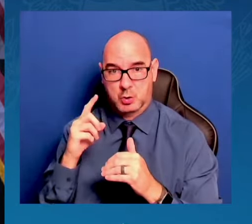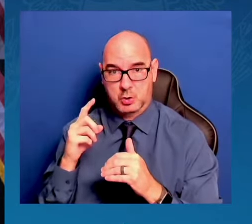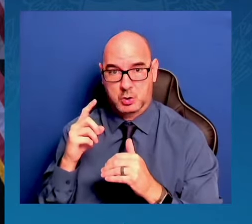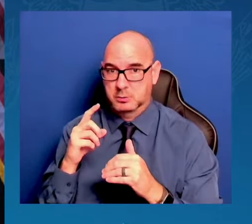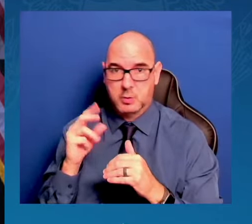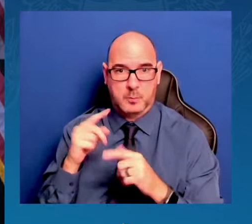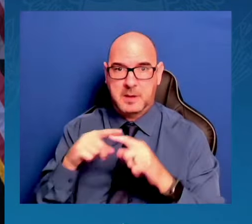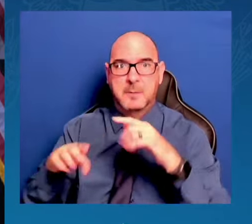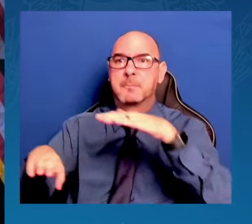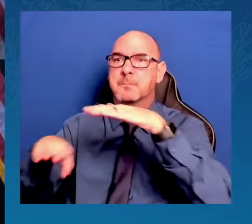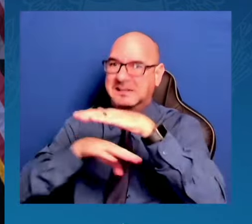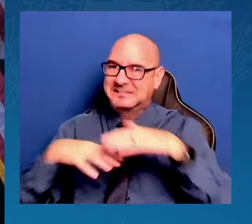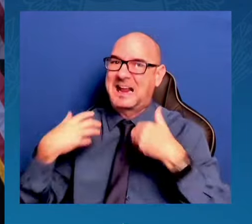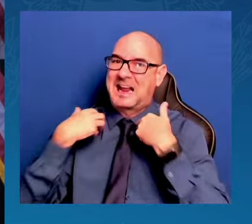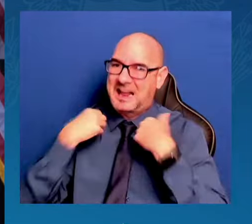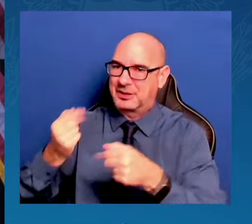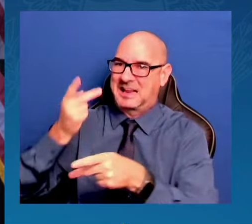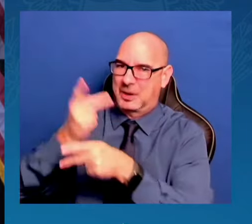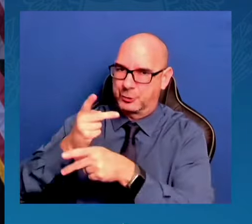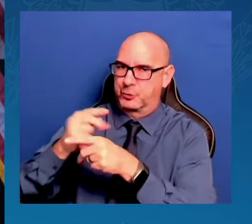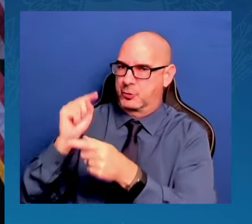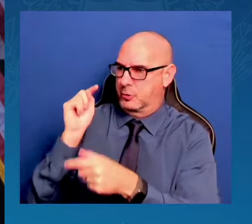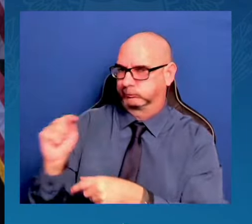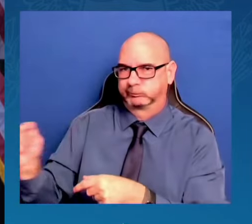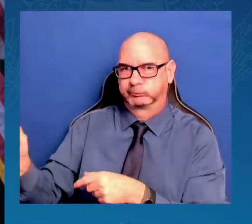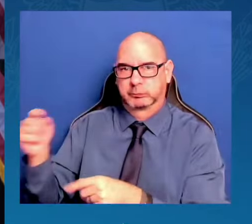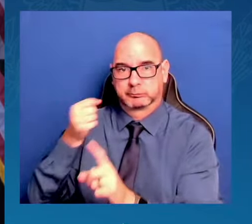Consider Emma, a 14-year-old who lives in Arizona.